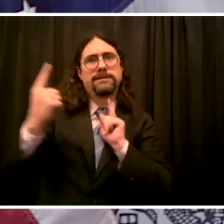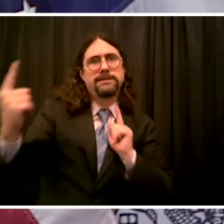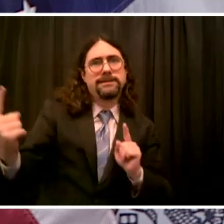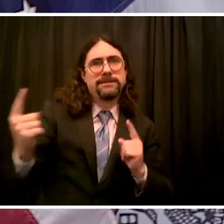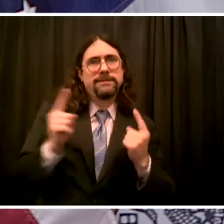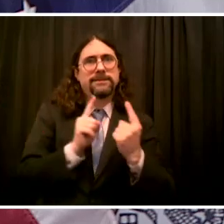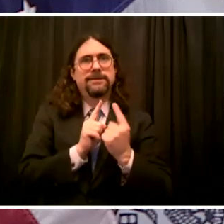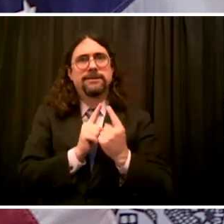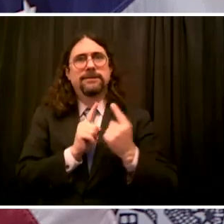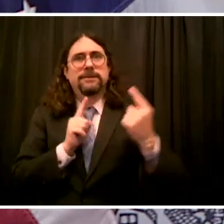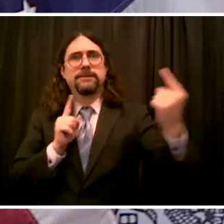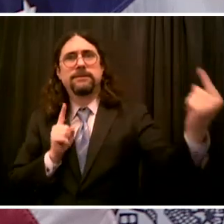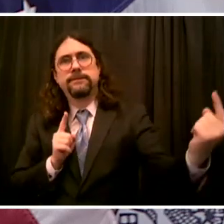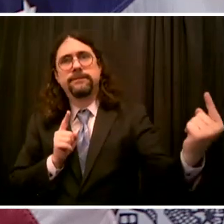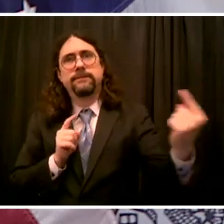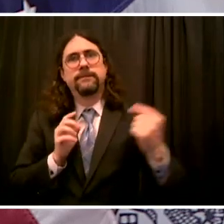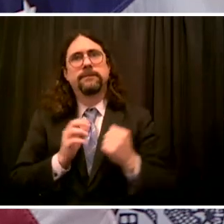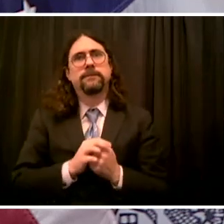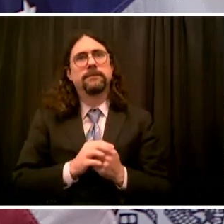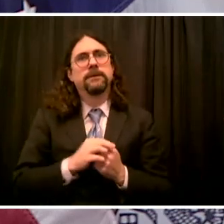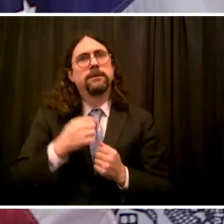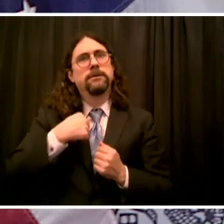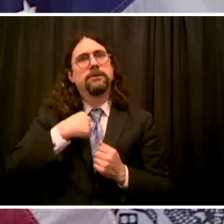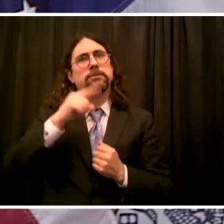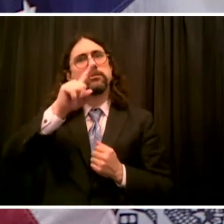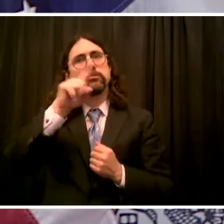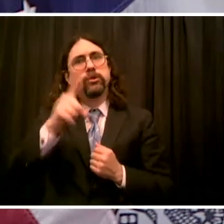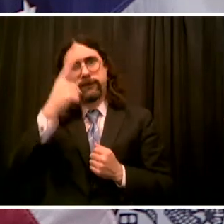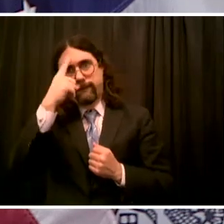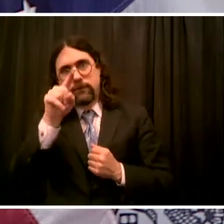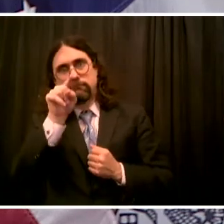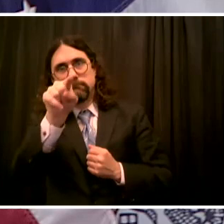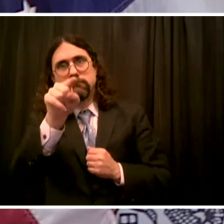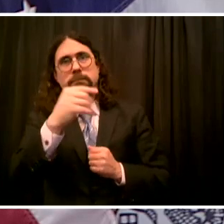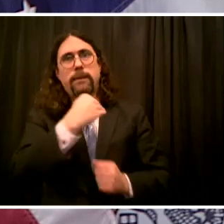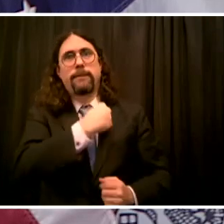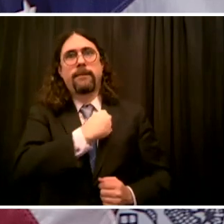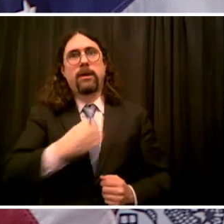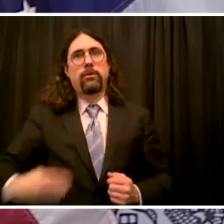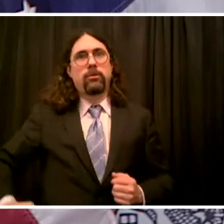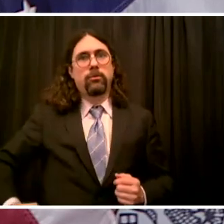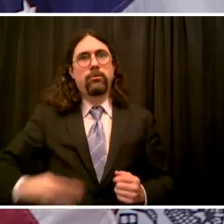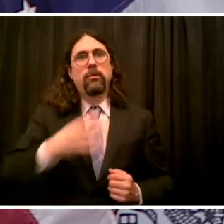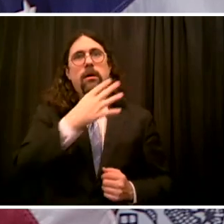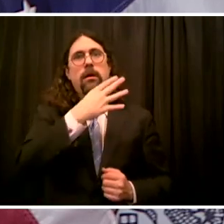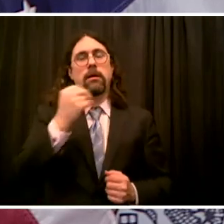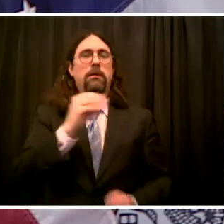CONVERSATIONS ABOUT SOCIAL DISTANCING. THE QESUTION IS ARELLY FOR BOTH